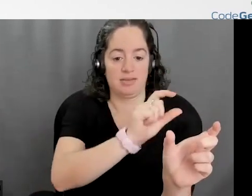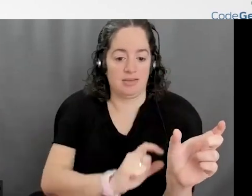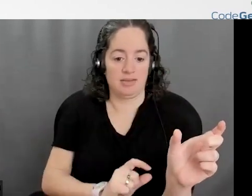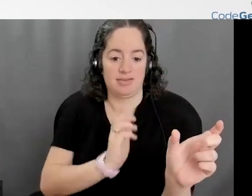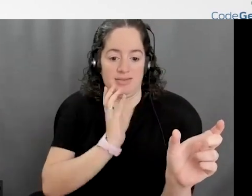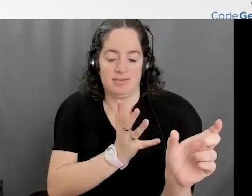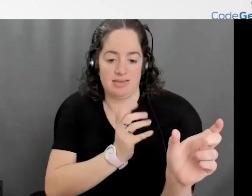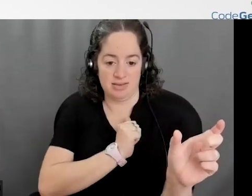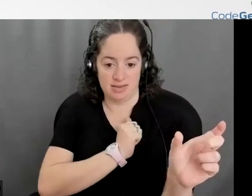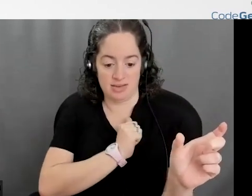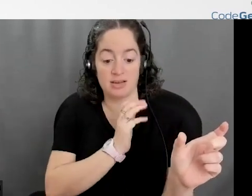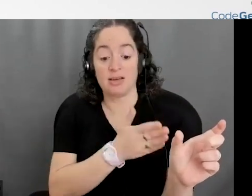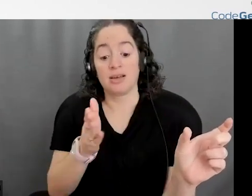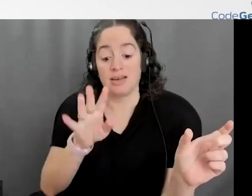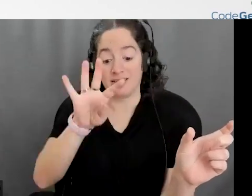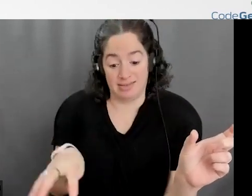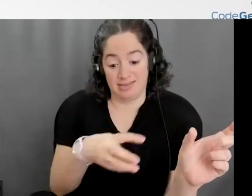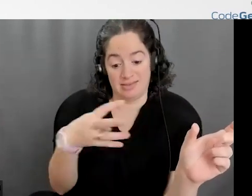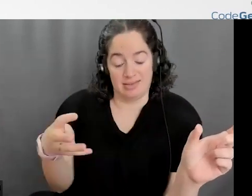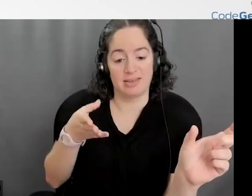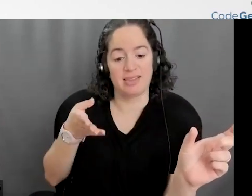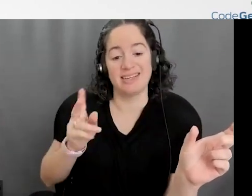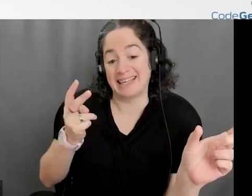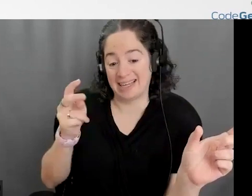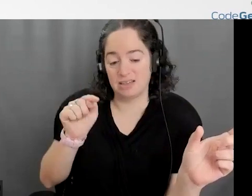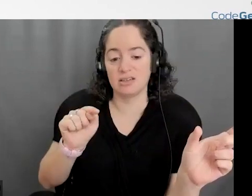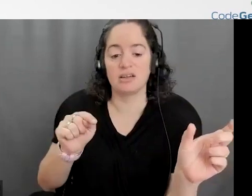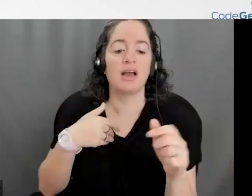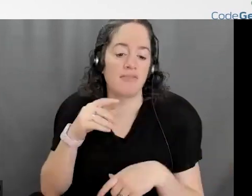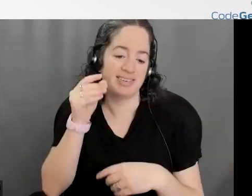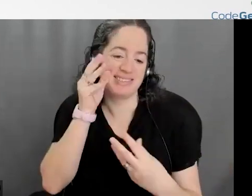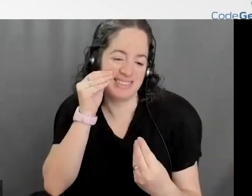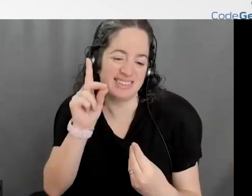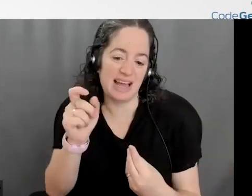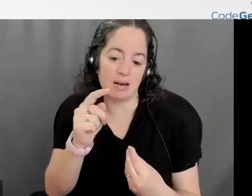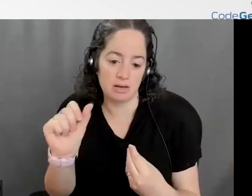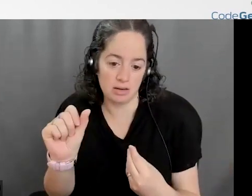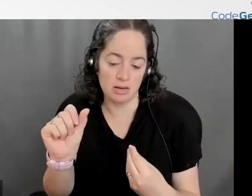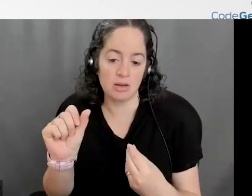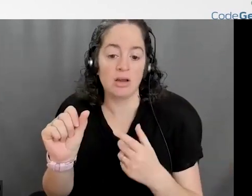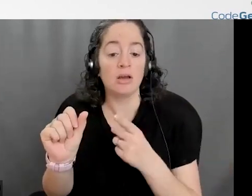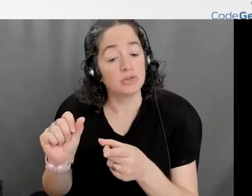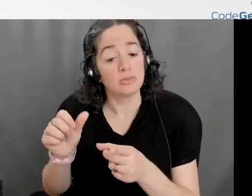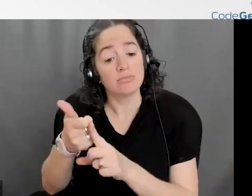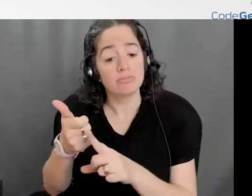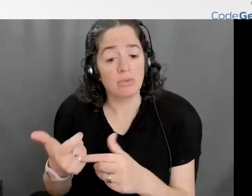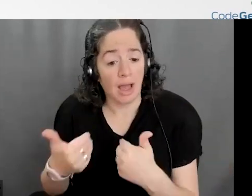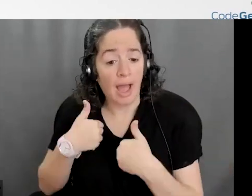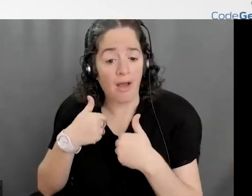The data table itself has to be marked up to include all of the headers, including the row headers